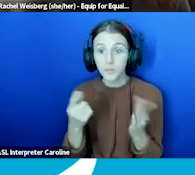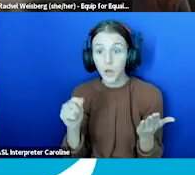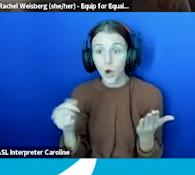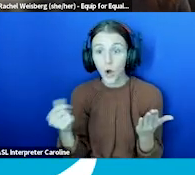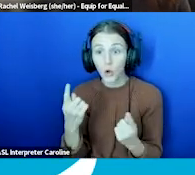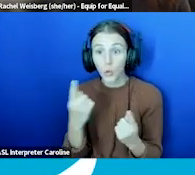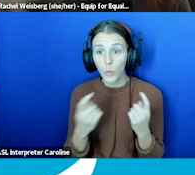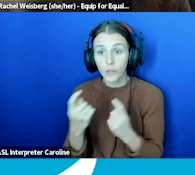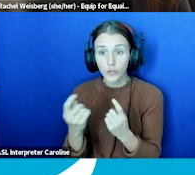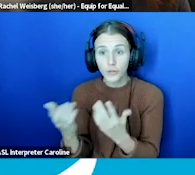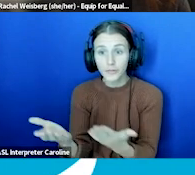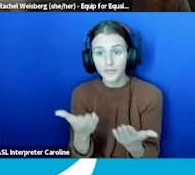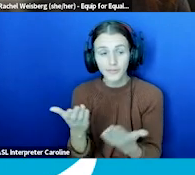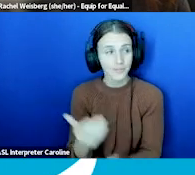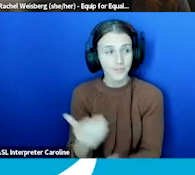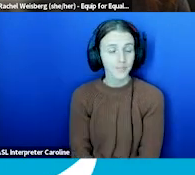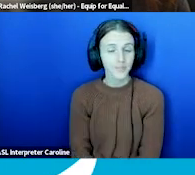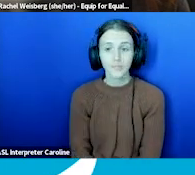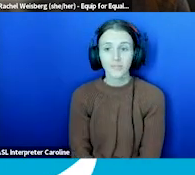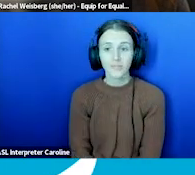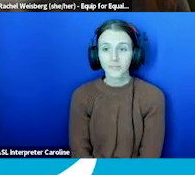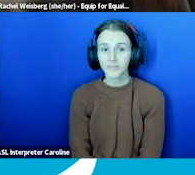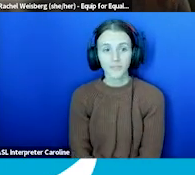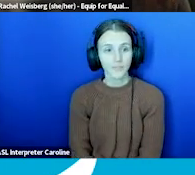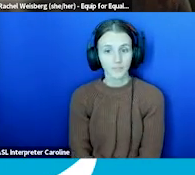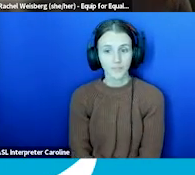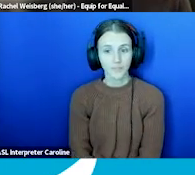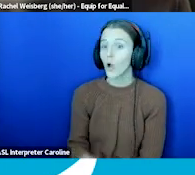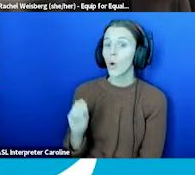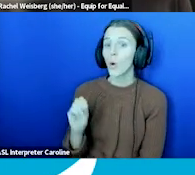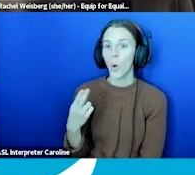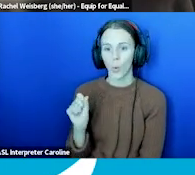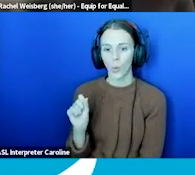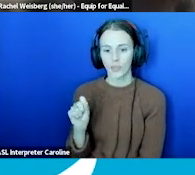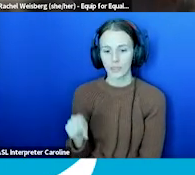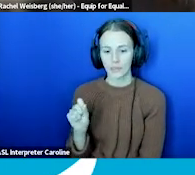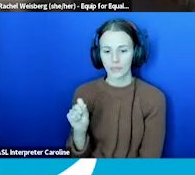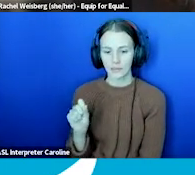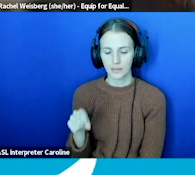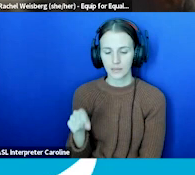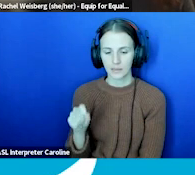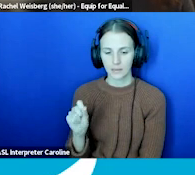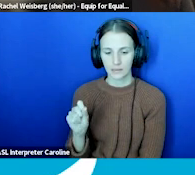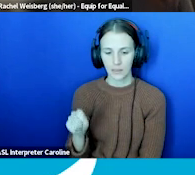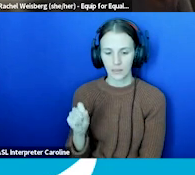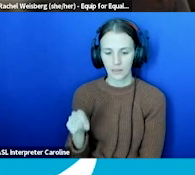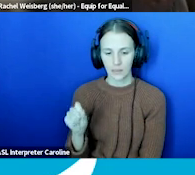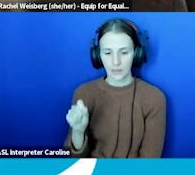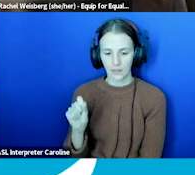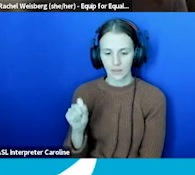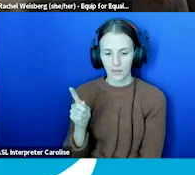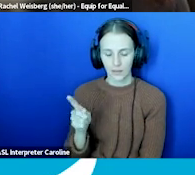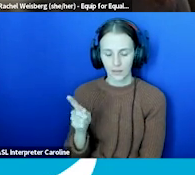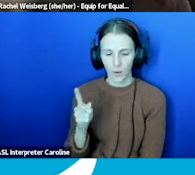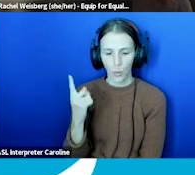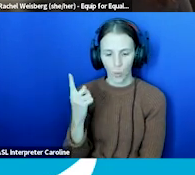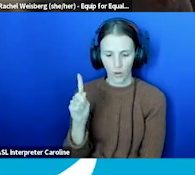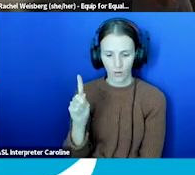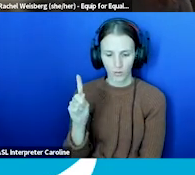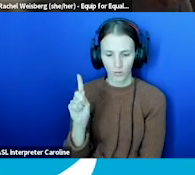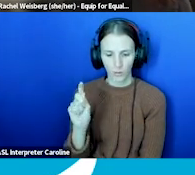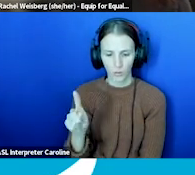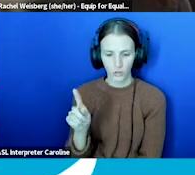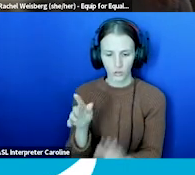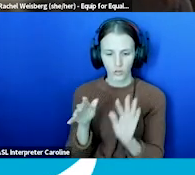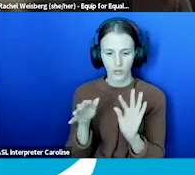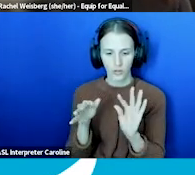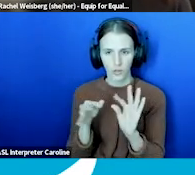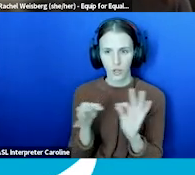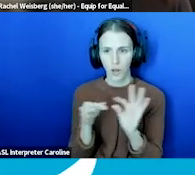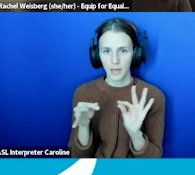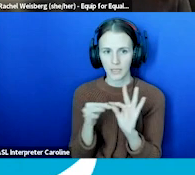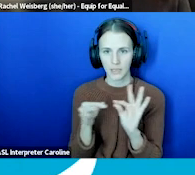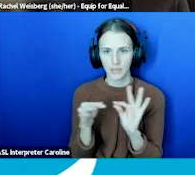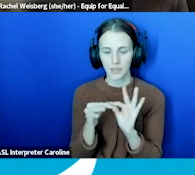BASIS AS WELL. >> WHAT OTHER QUESTIONS DO FOLKS HAVE?